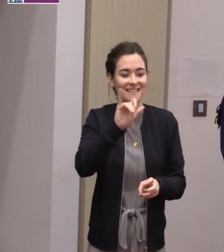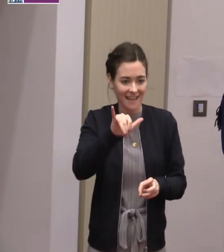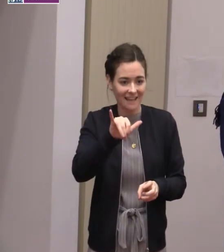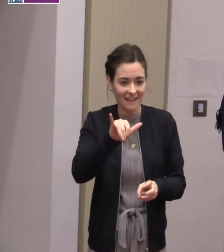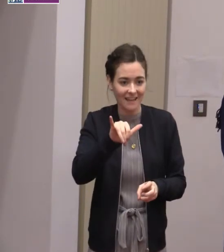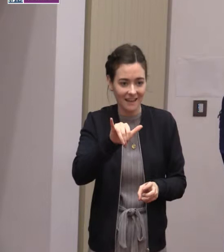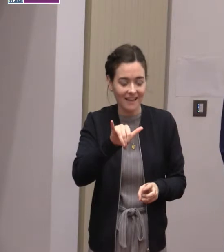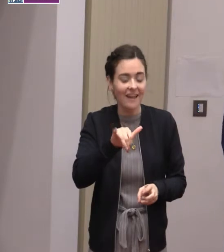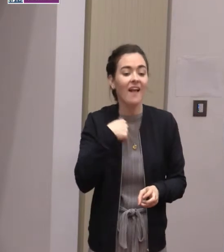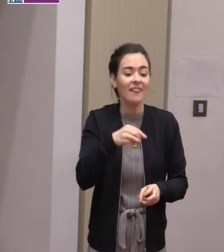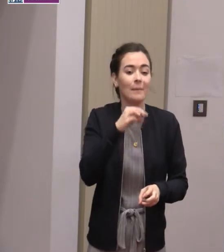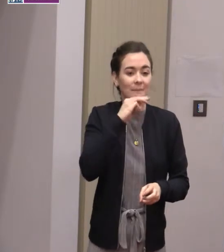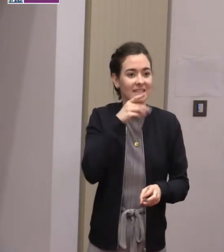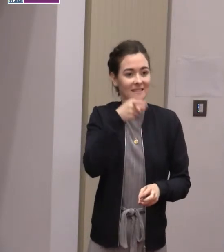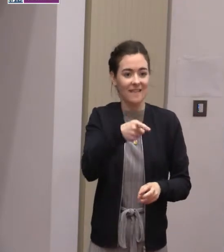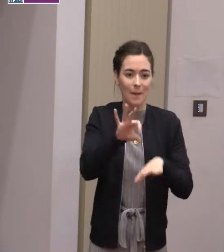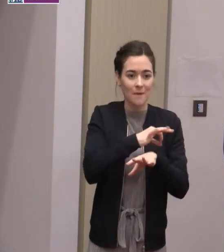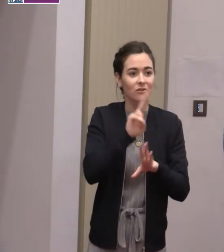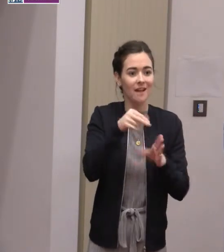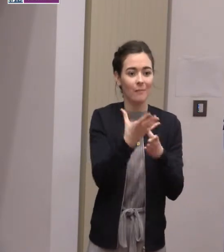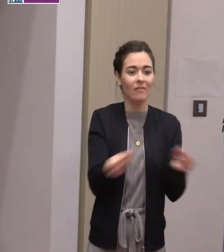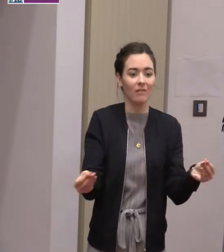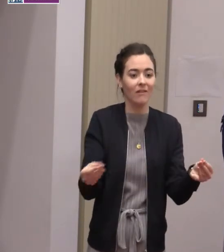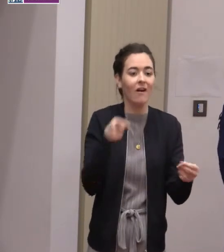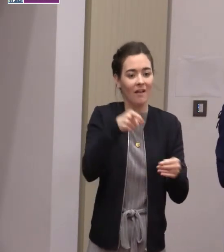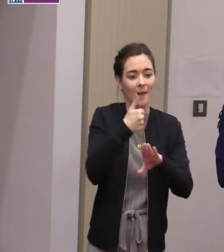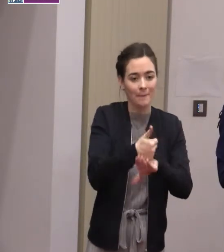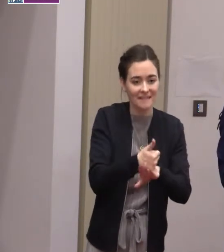That allows the marriage to be nullified on the same basis.